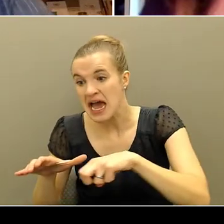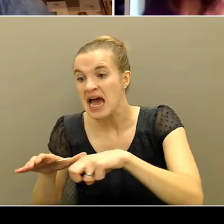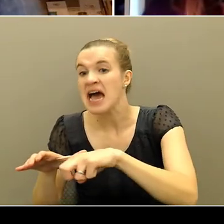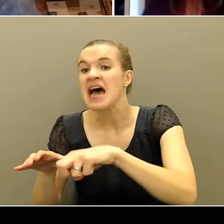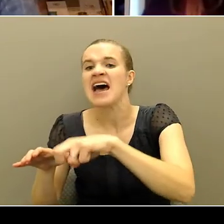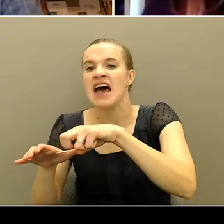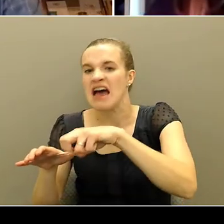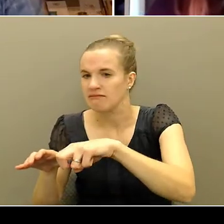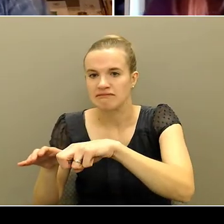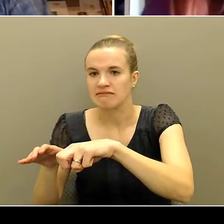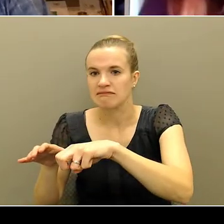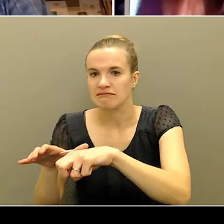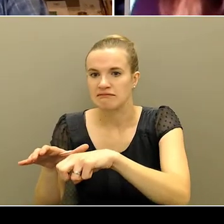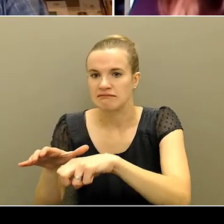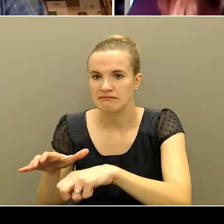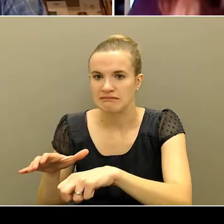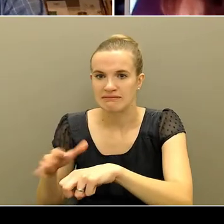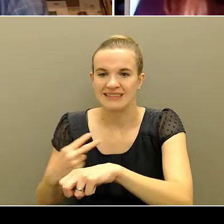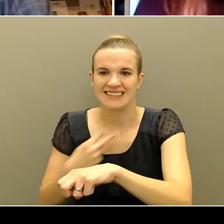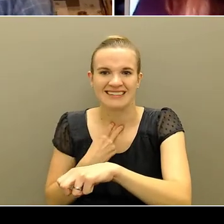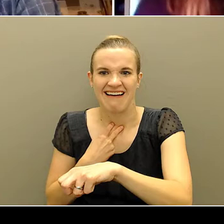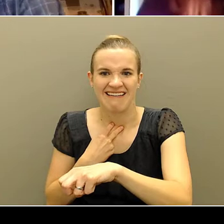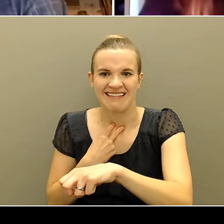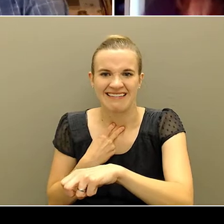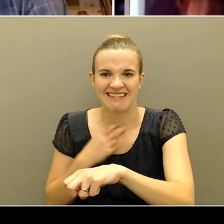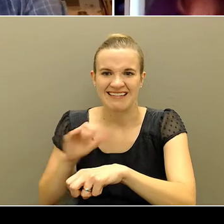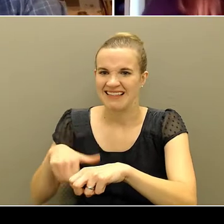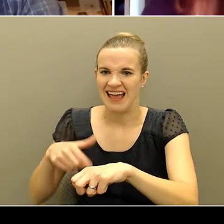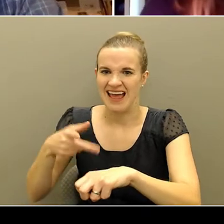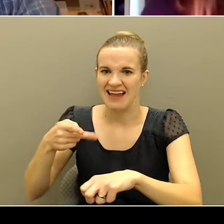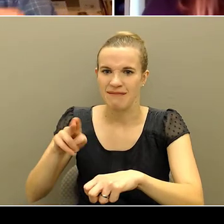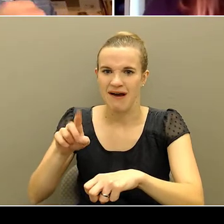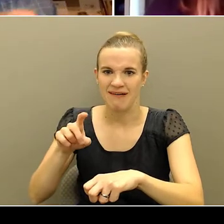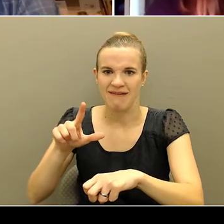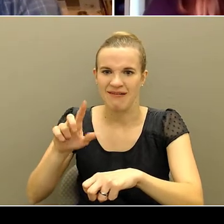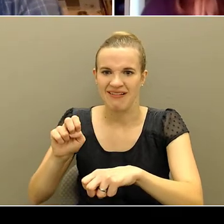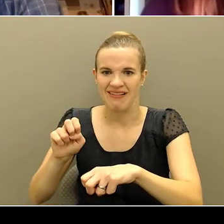completely sunk. And it was cold. I think it was like February, so it was